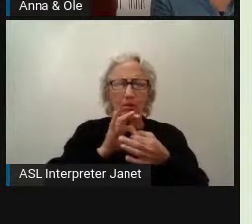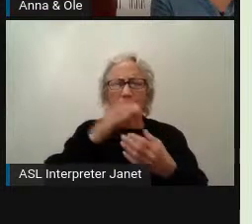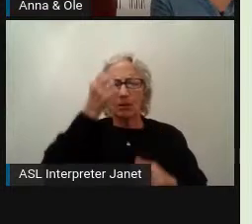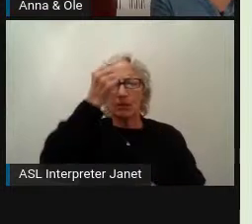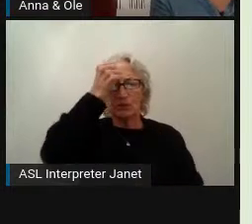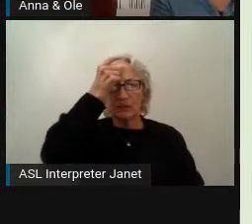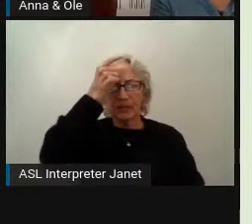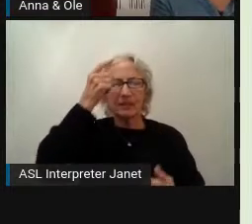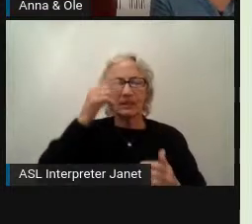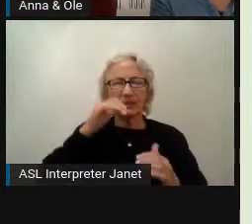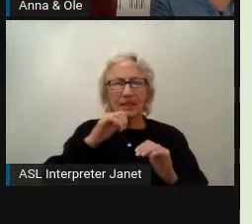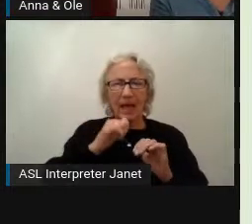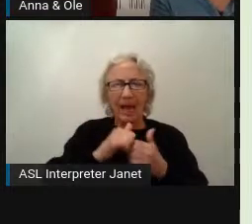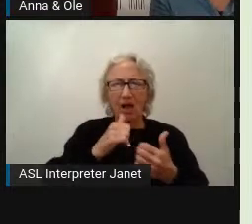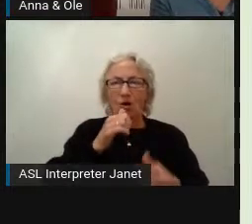are actually hard sometimes